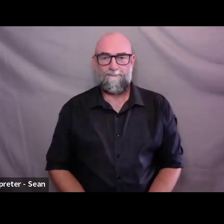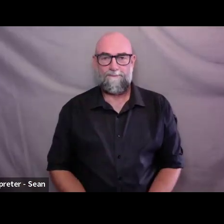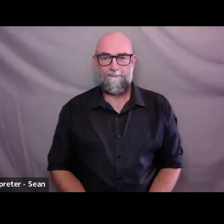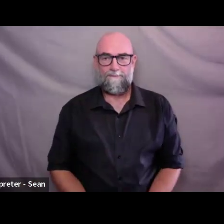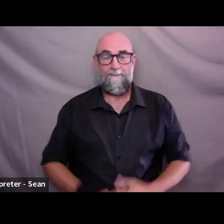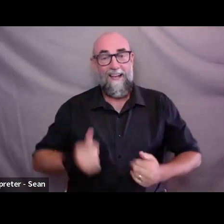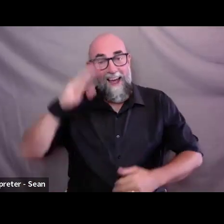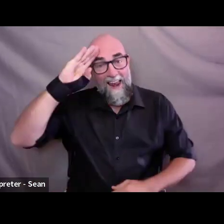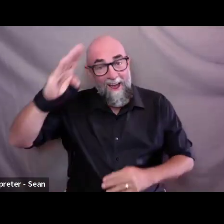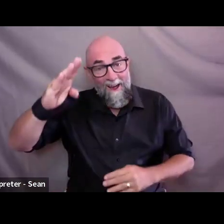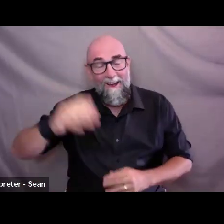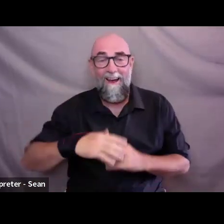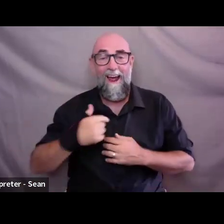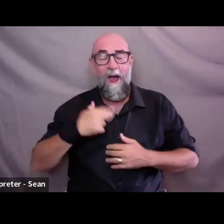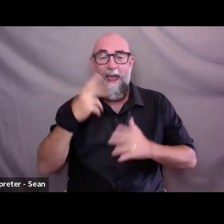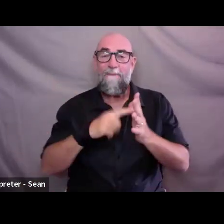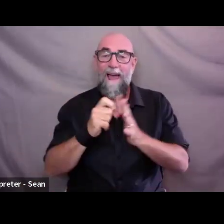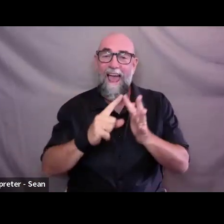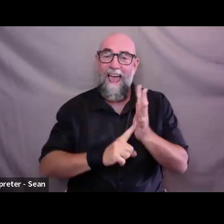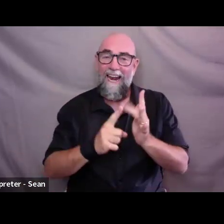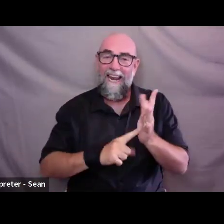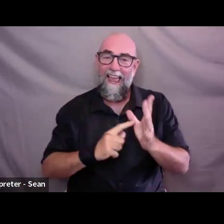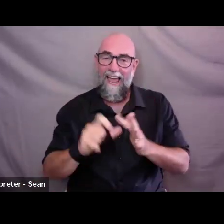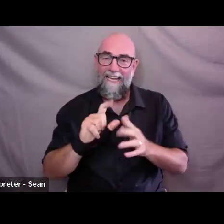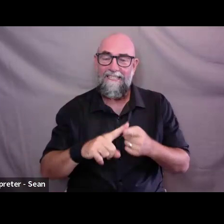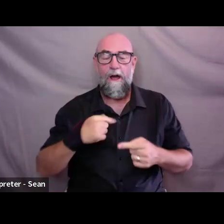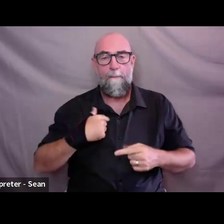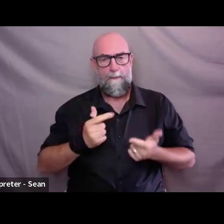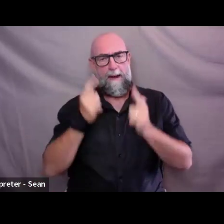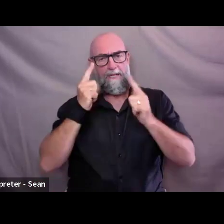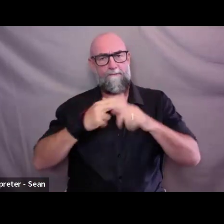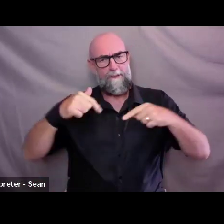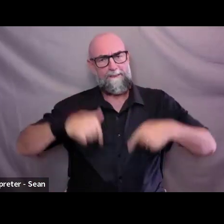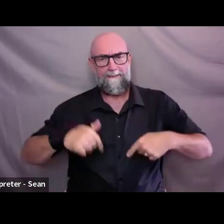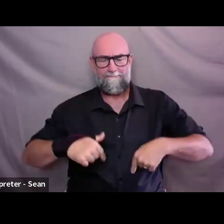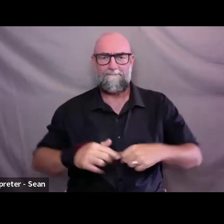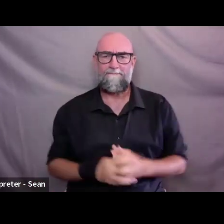Hello everyone, I'm Adelaide Rief, the manager of Leadership Development Programs here at Creative Australia. I